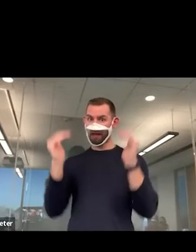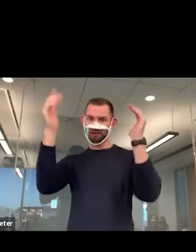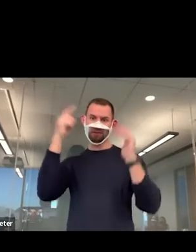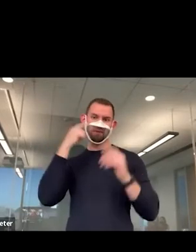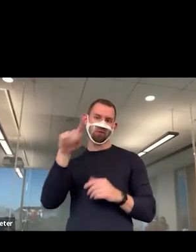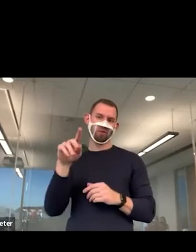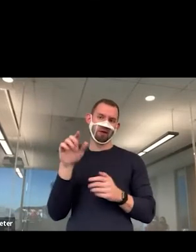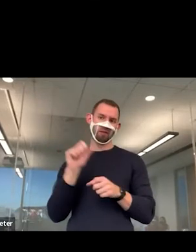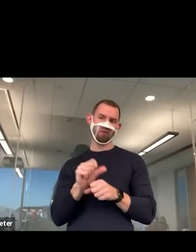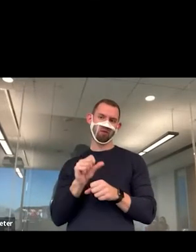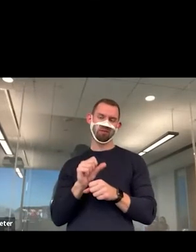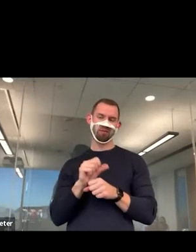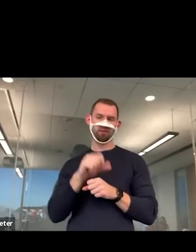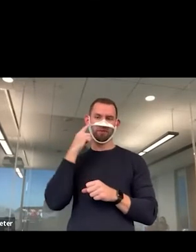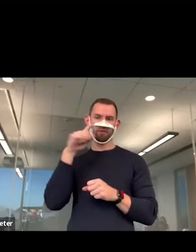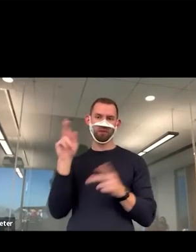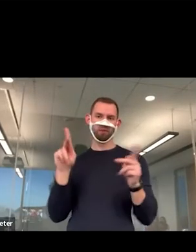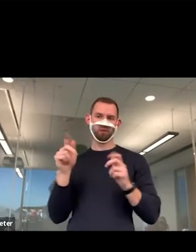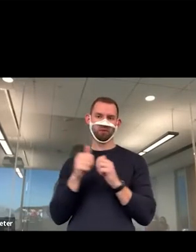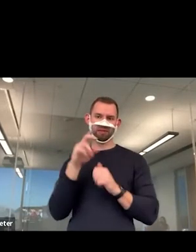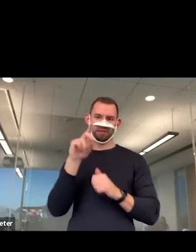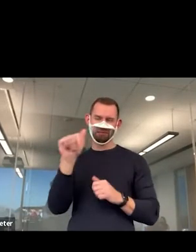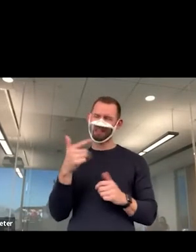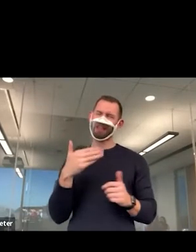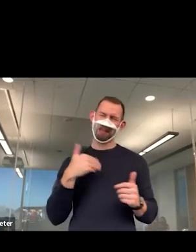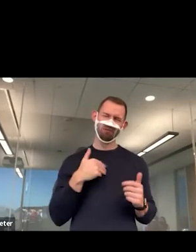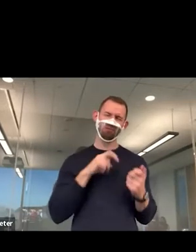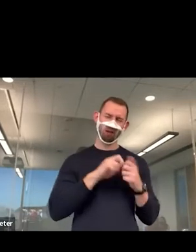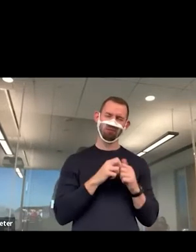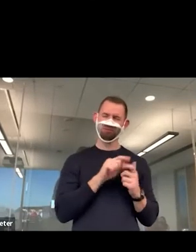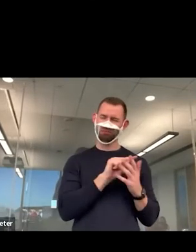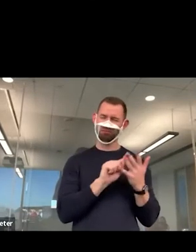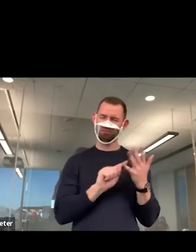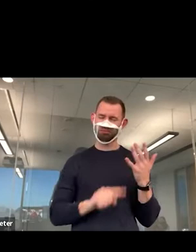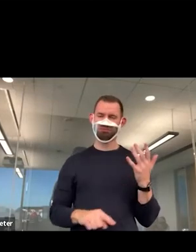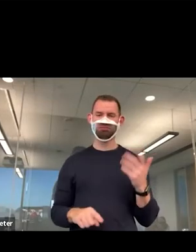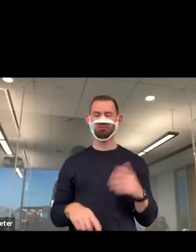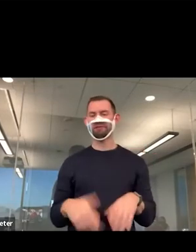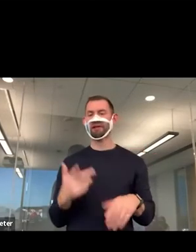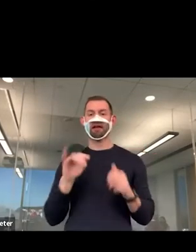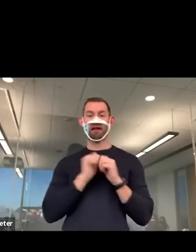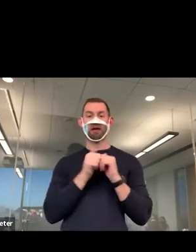issues there were plenty issues to work on you know access to transportation access to housing